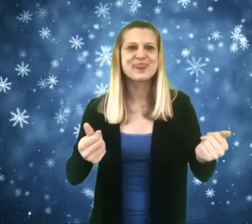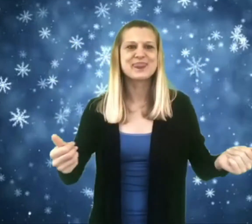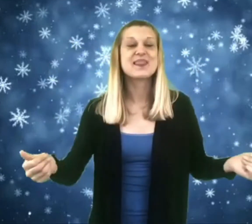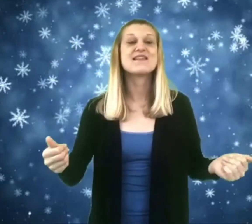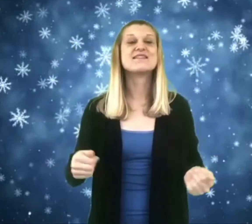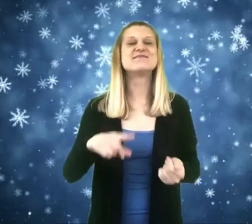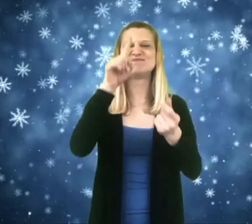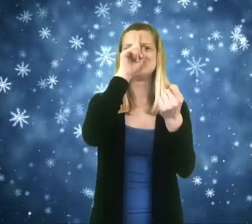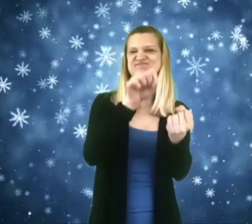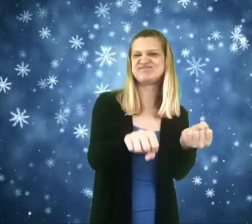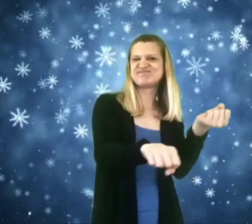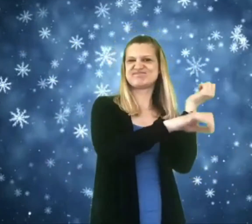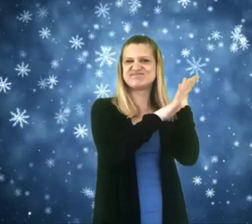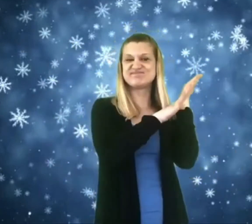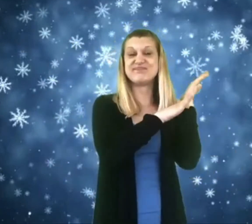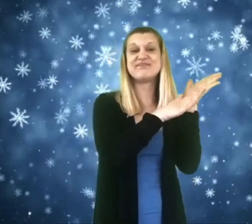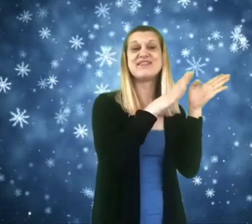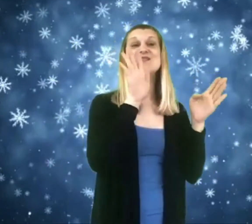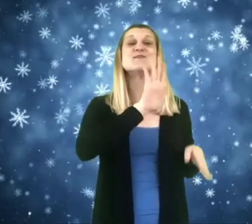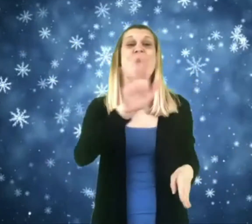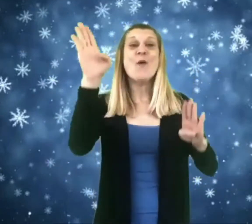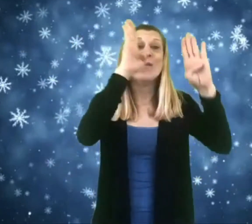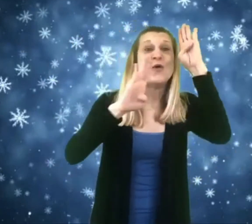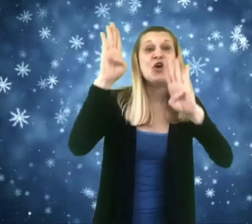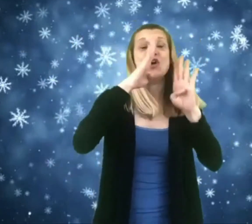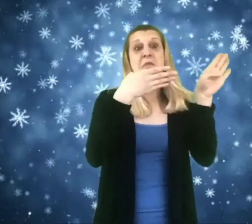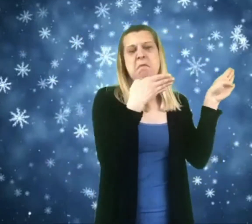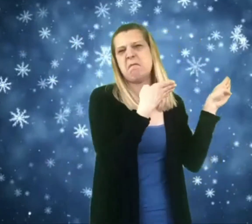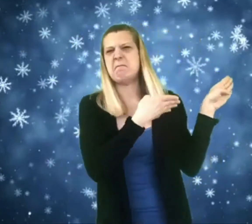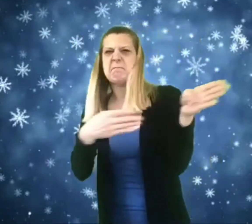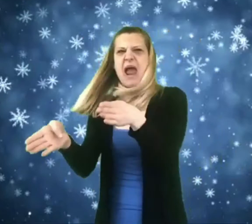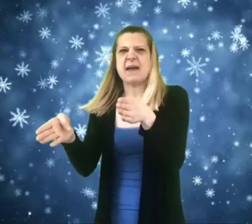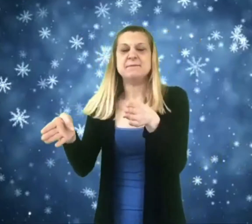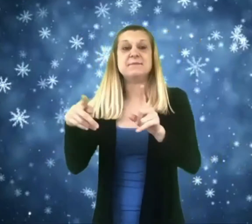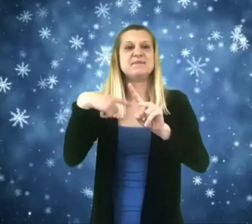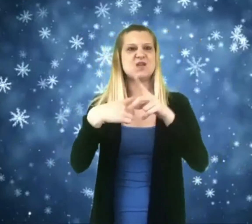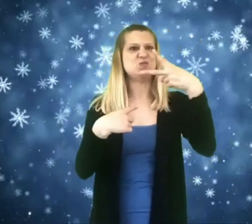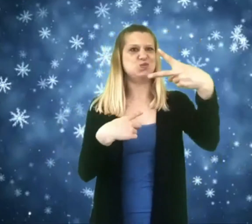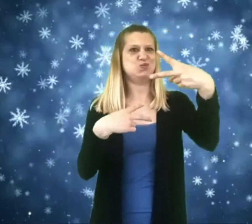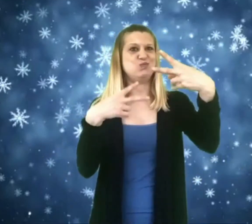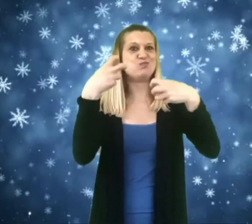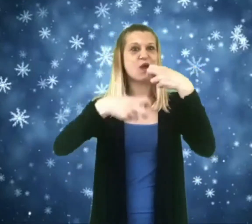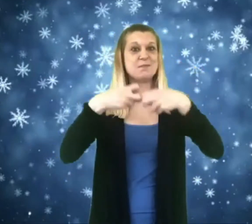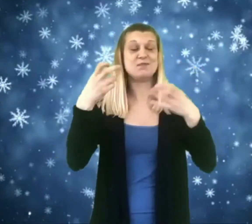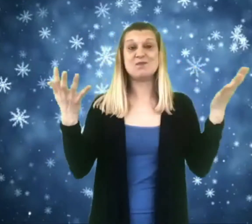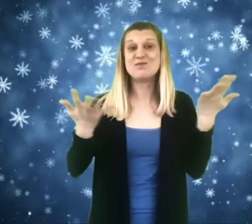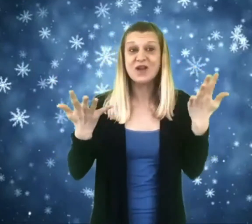Nobody in the family gave a thought now to anything except the two vital problems.